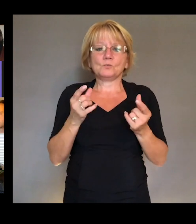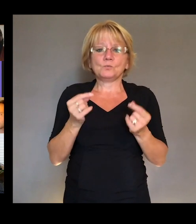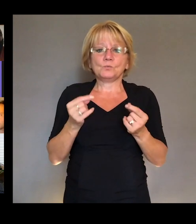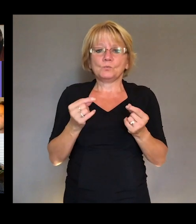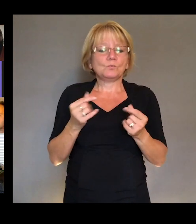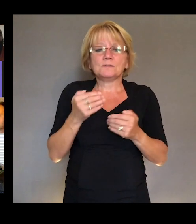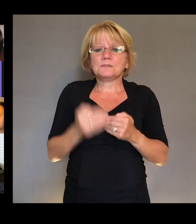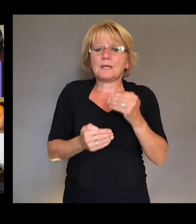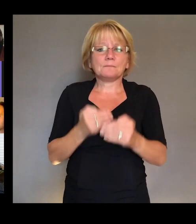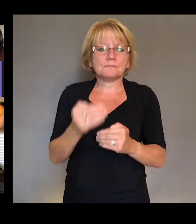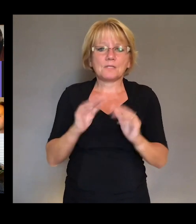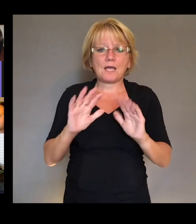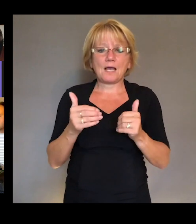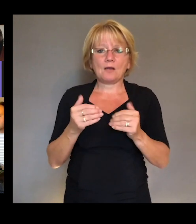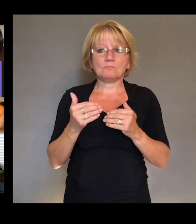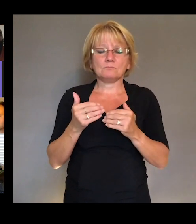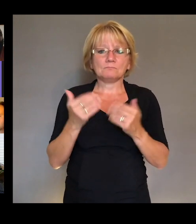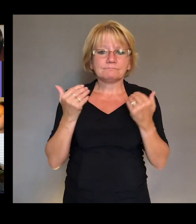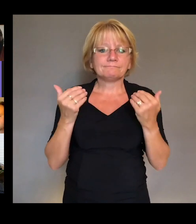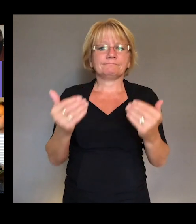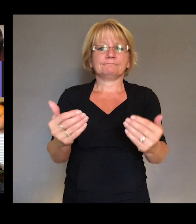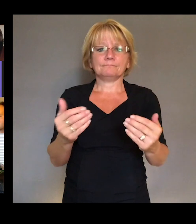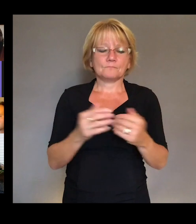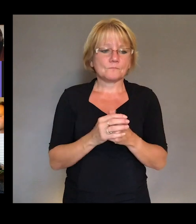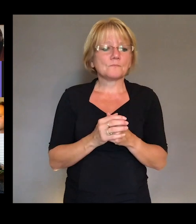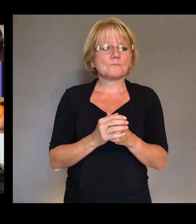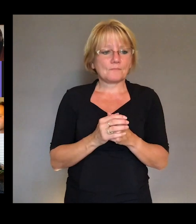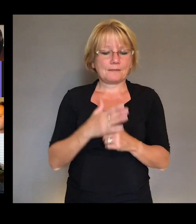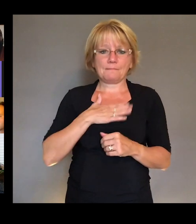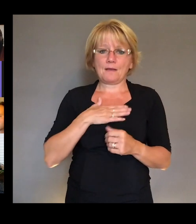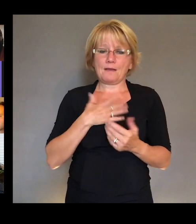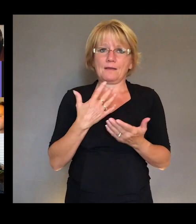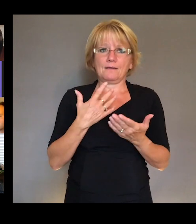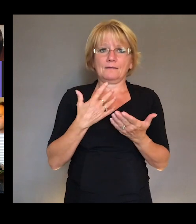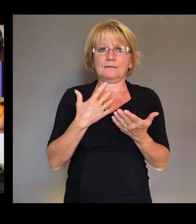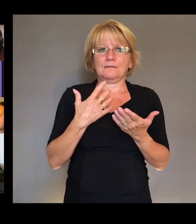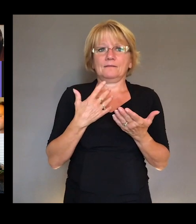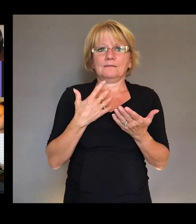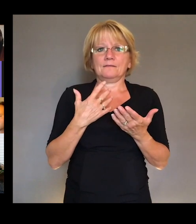and ways that we can go forward. And I've also mentioned in my talking that, you know,